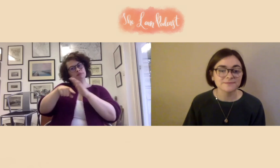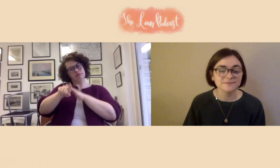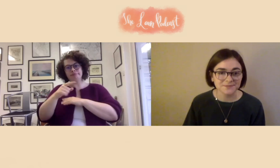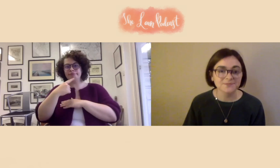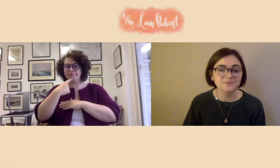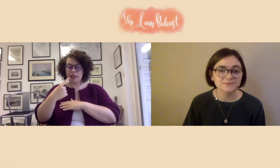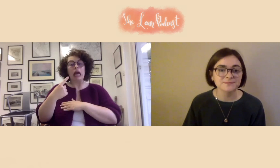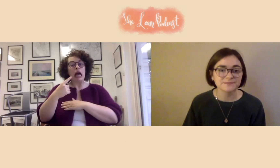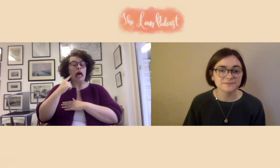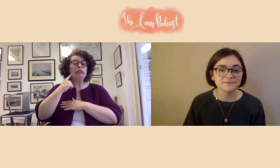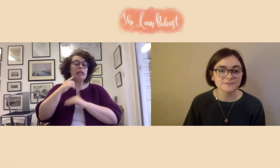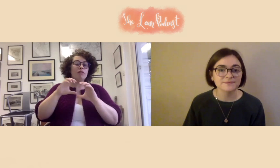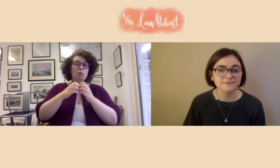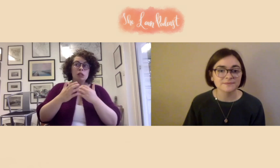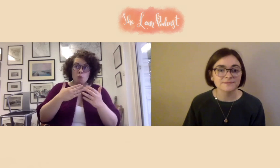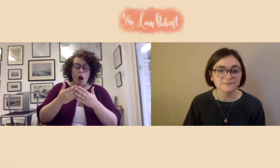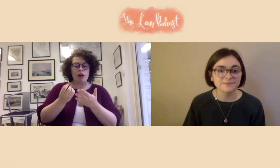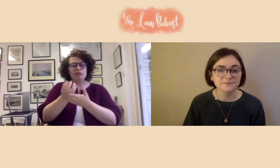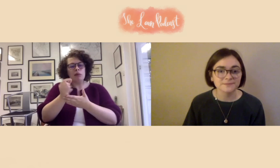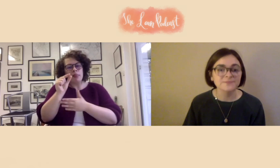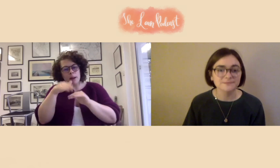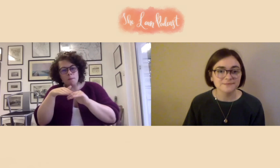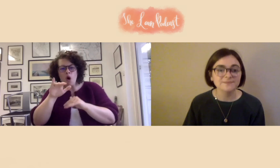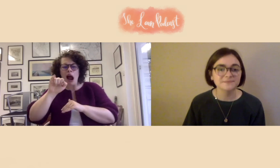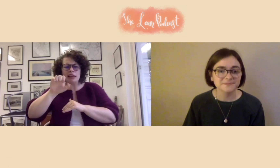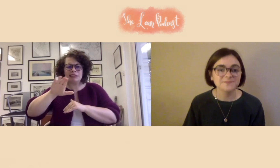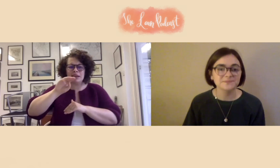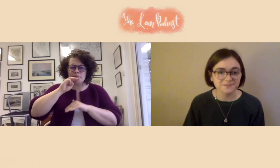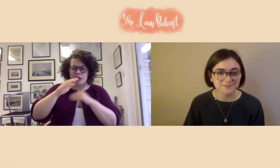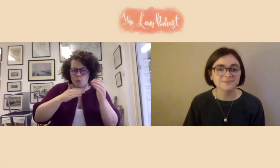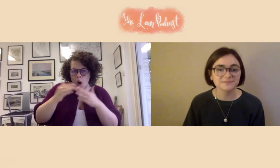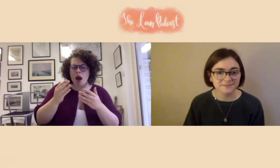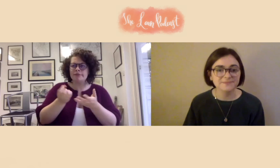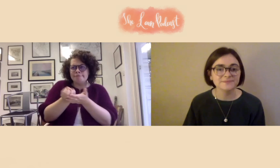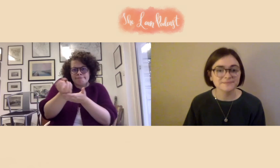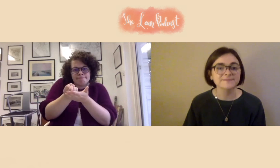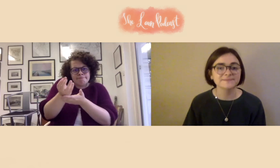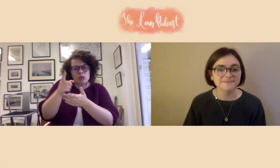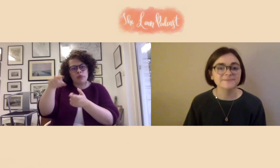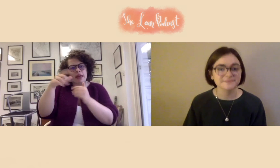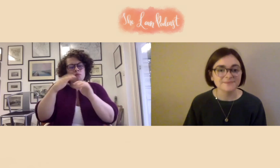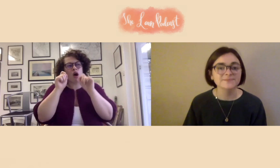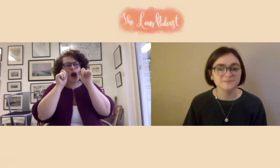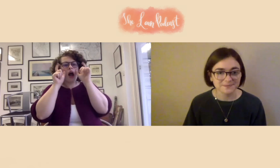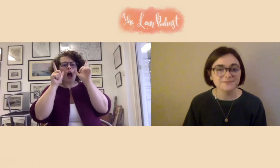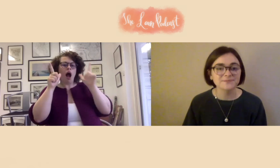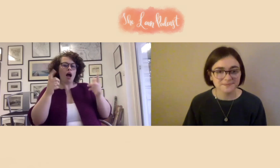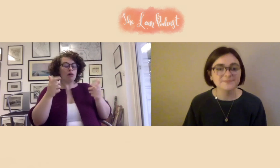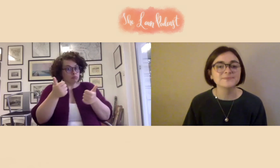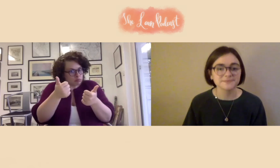and it bounced with that where you could kind of advocate for what our sign language is and kind of build awareness to the hearing client